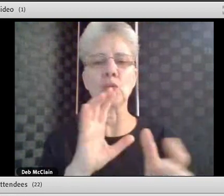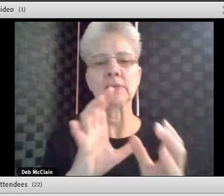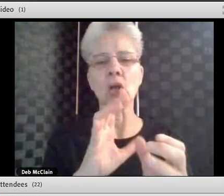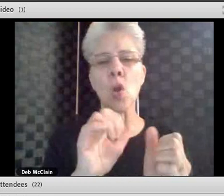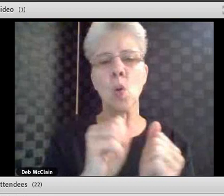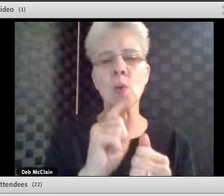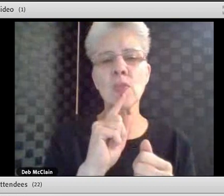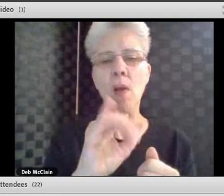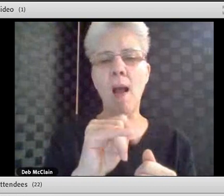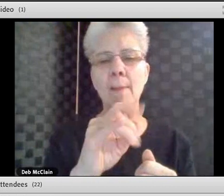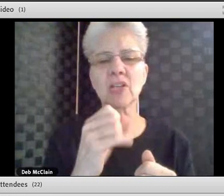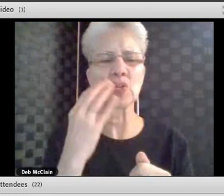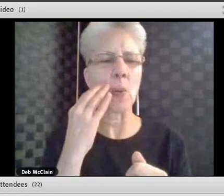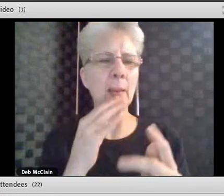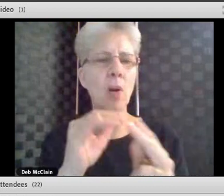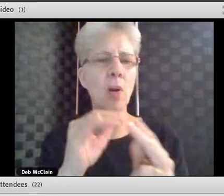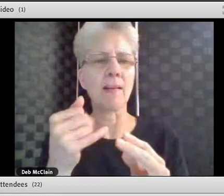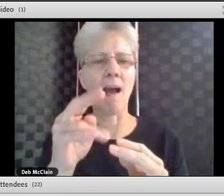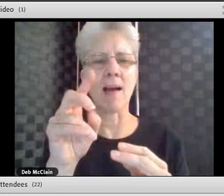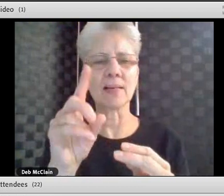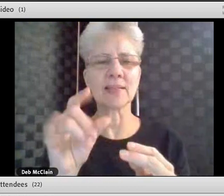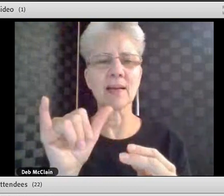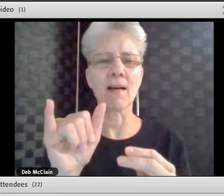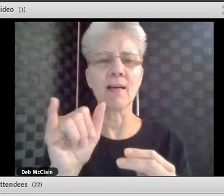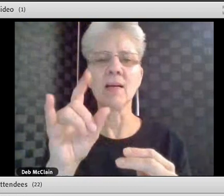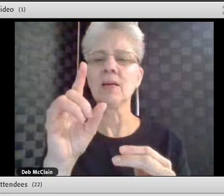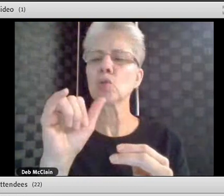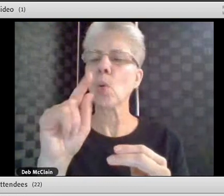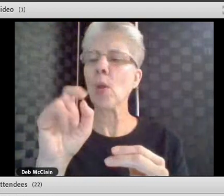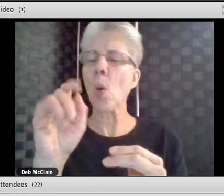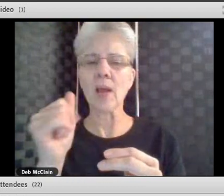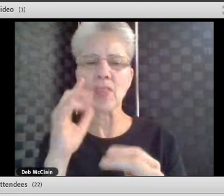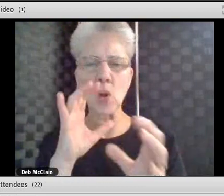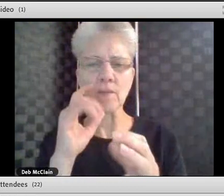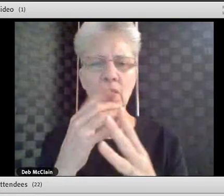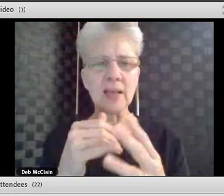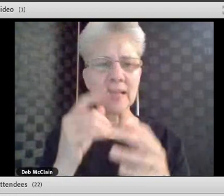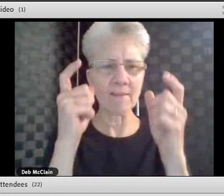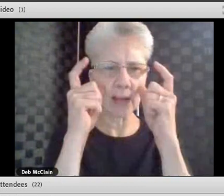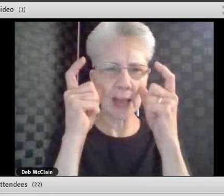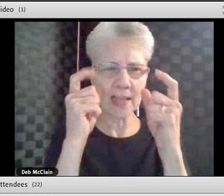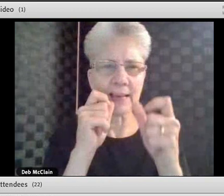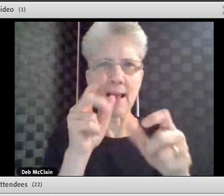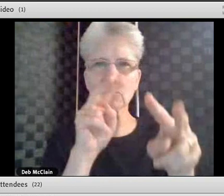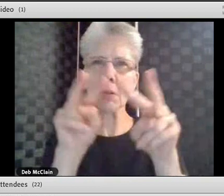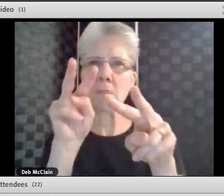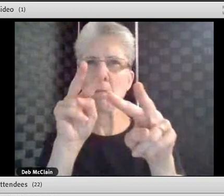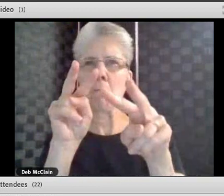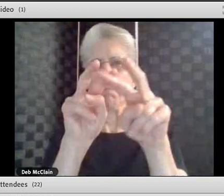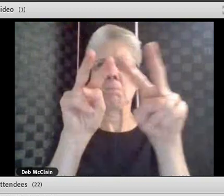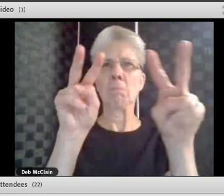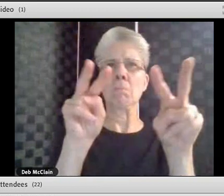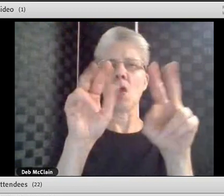and, you know, Toyota, they're looking at things like this where they have glasses, and they can actually see all the tools on a screen